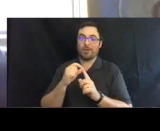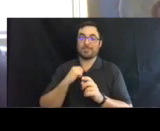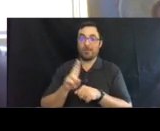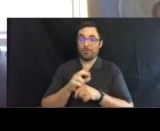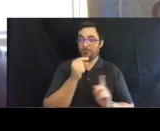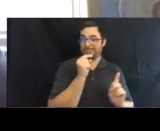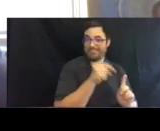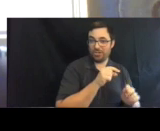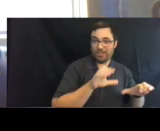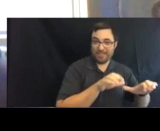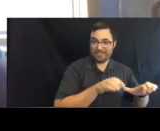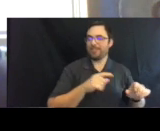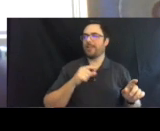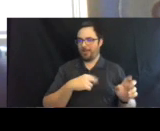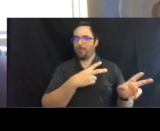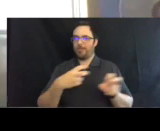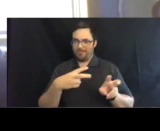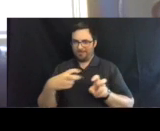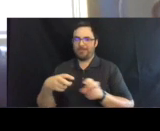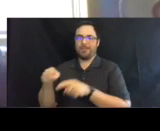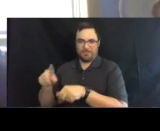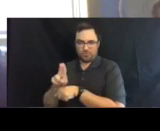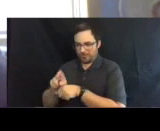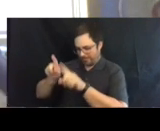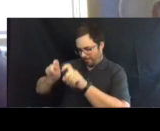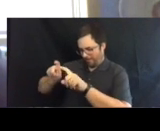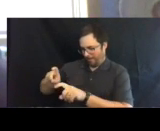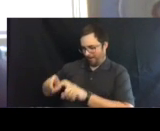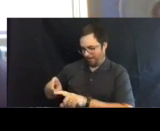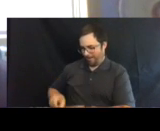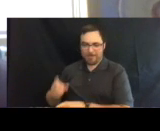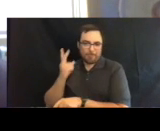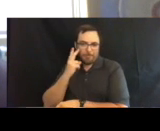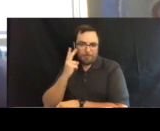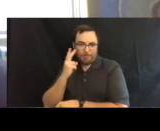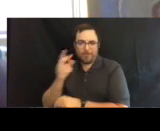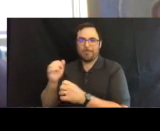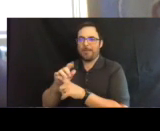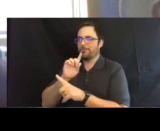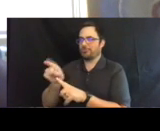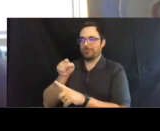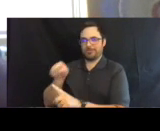I might use super segmental things I'm using my actual activity just to be sure that he's had some extra practice